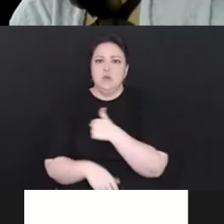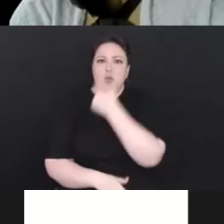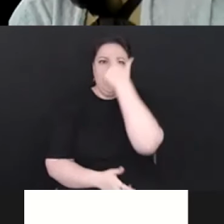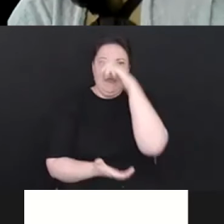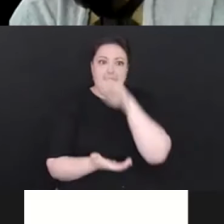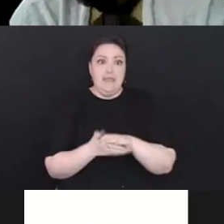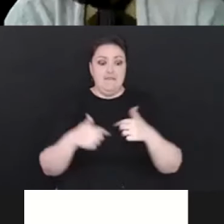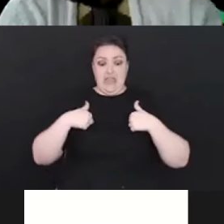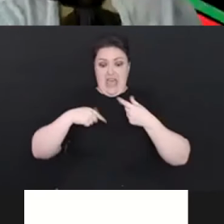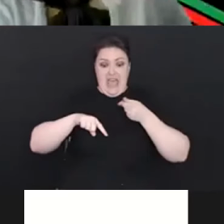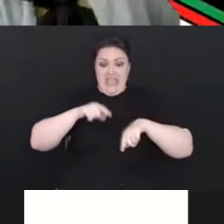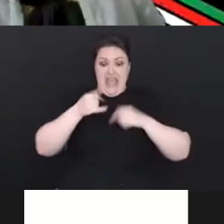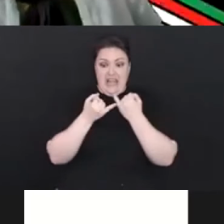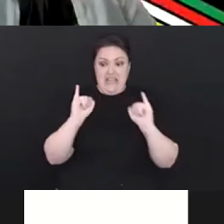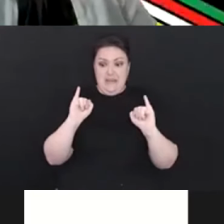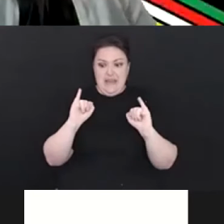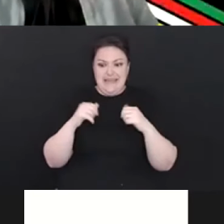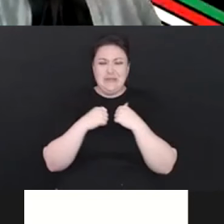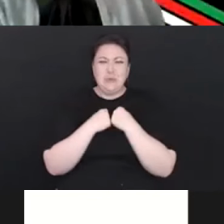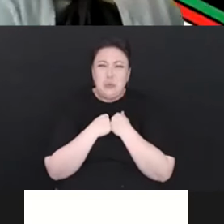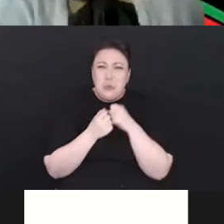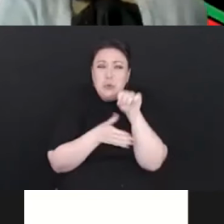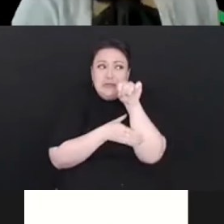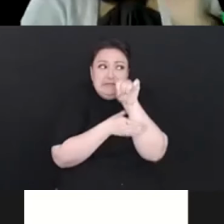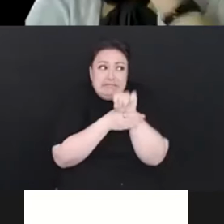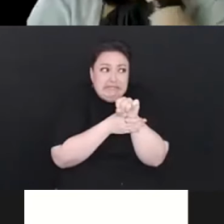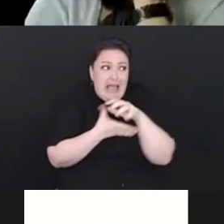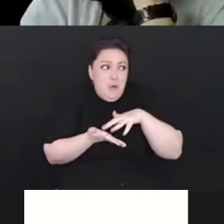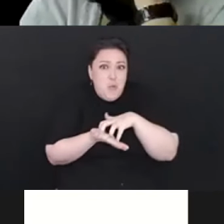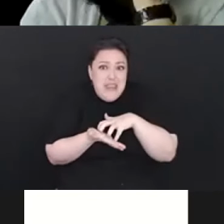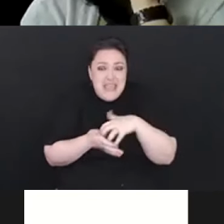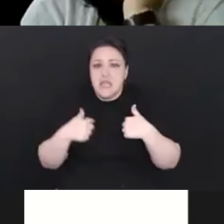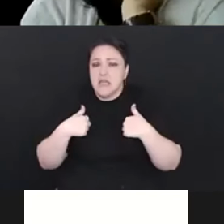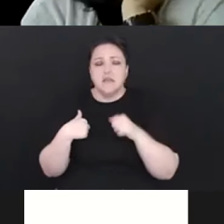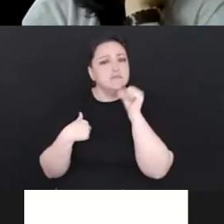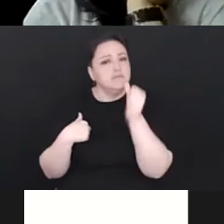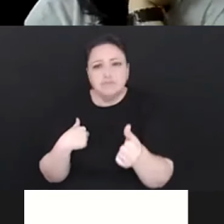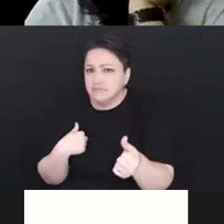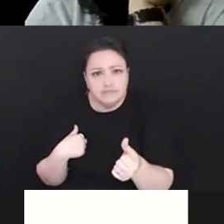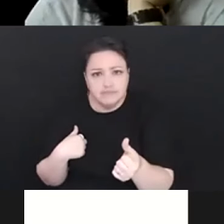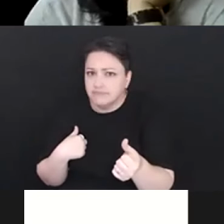that that's a sign of weakness and that is absolutely not correct. So for me, interdependence